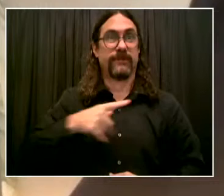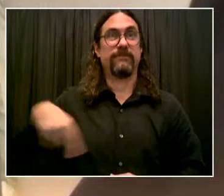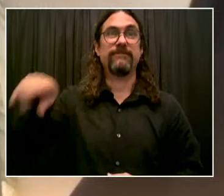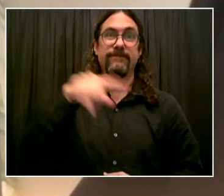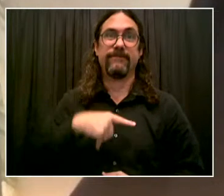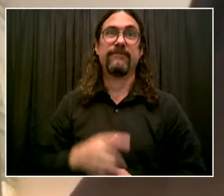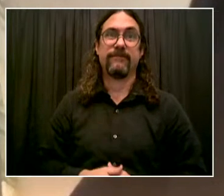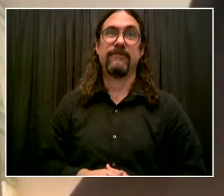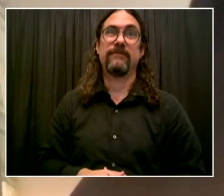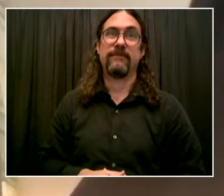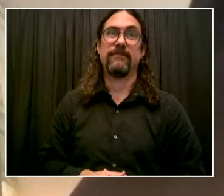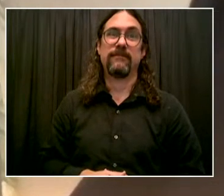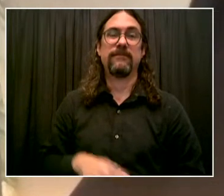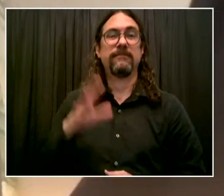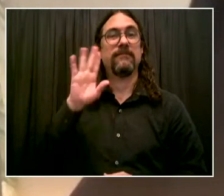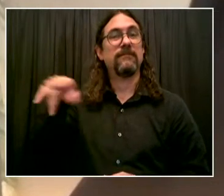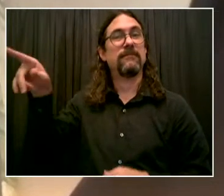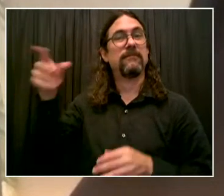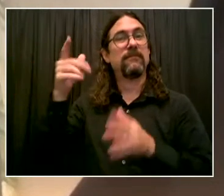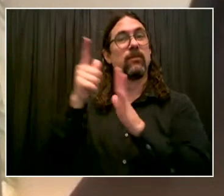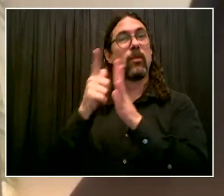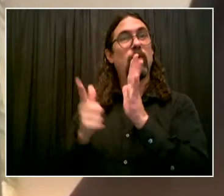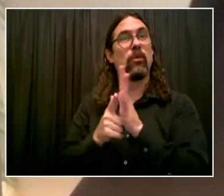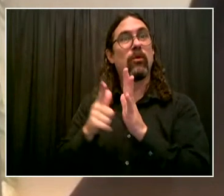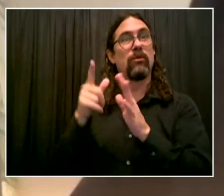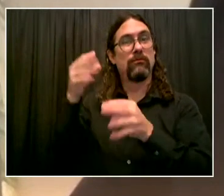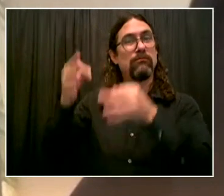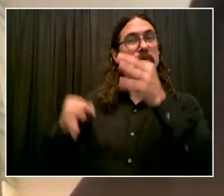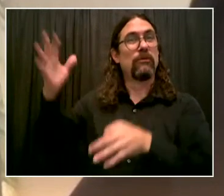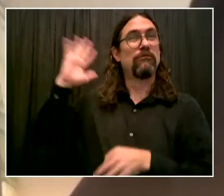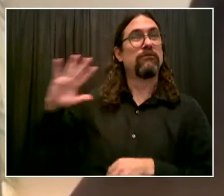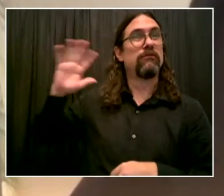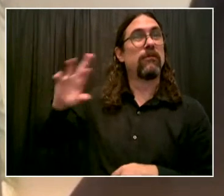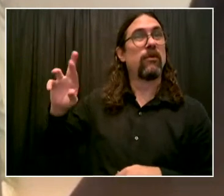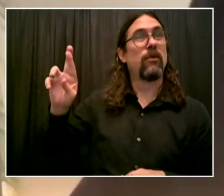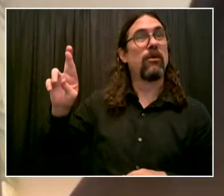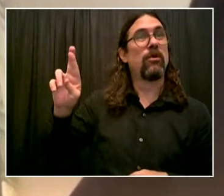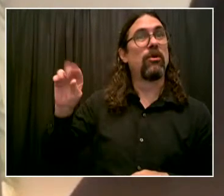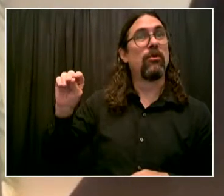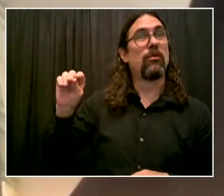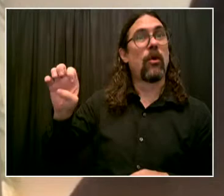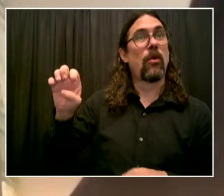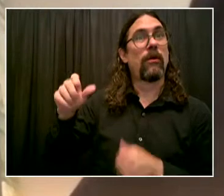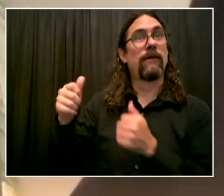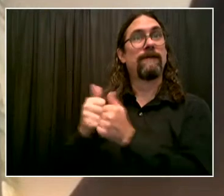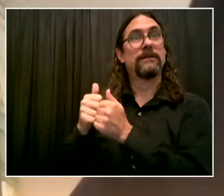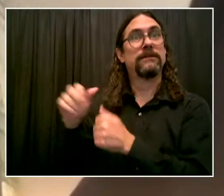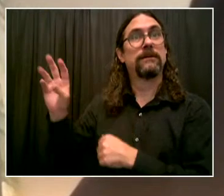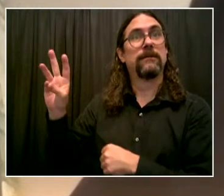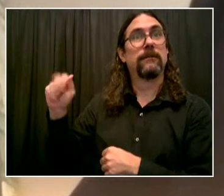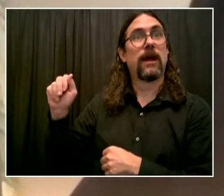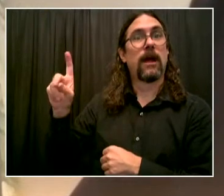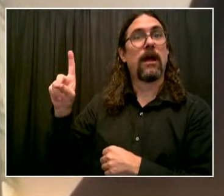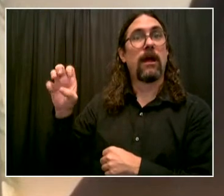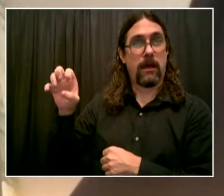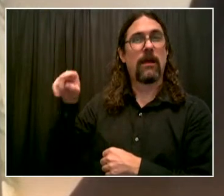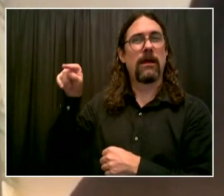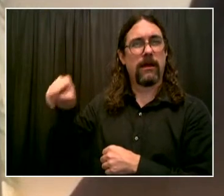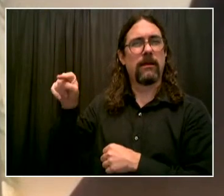AUTOMATIC ONCE ROE V. WAE DFAILS . THAT IS HOW CONFIDENT THEY